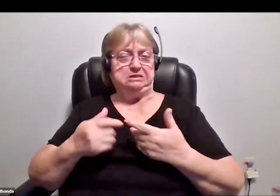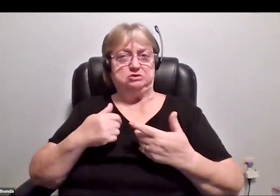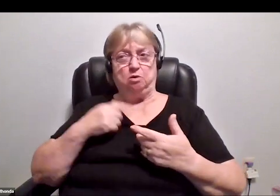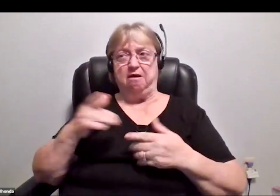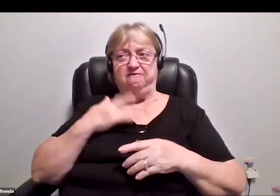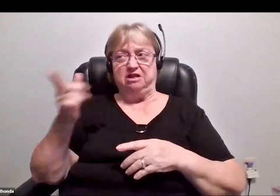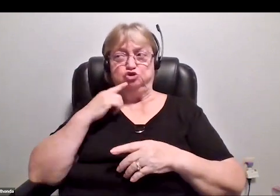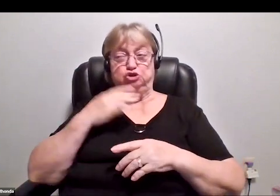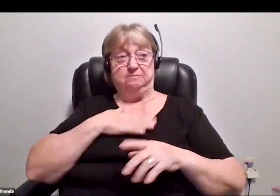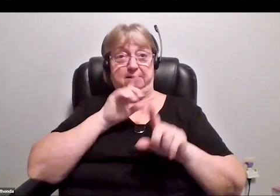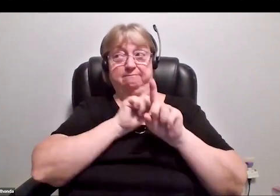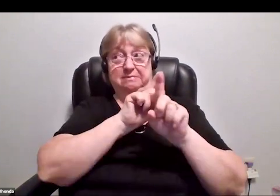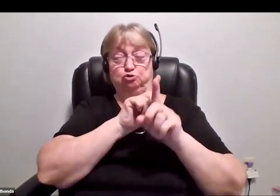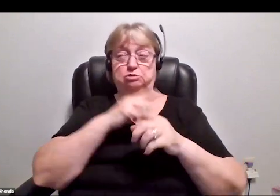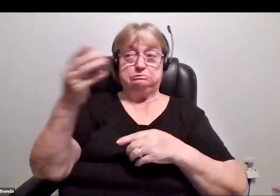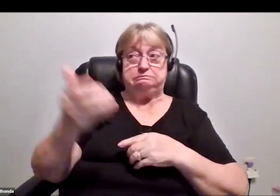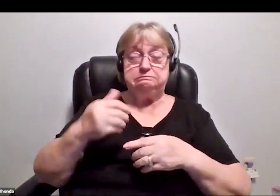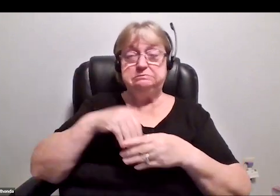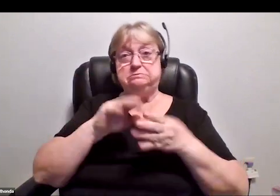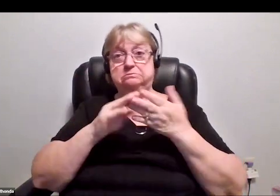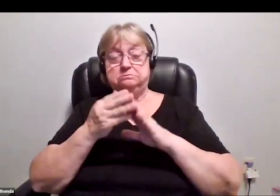in welcoming me into community in so many ways.